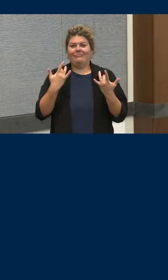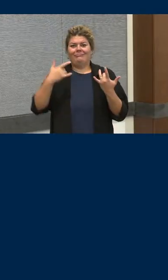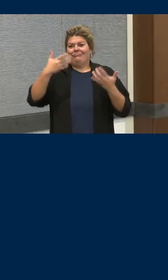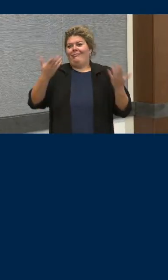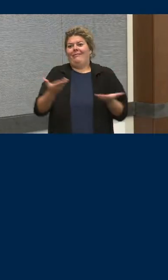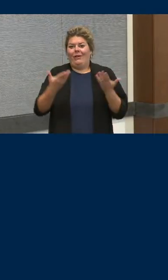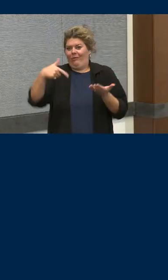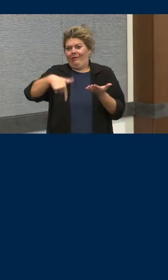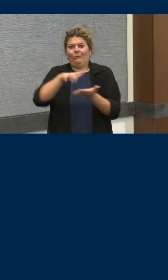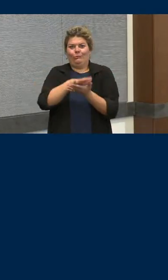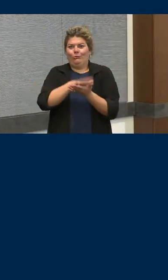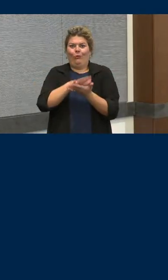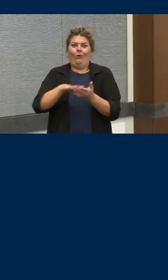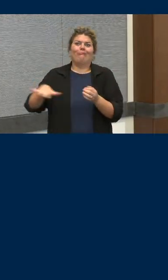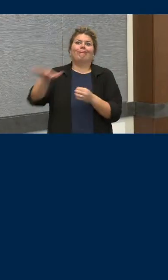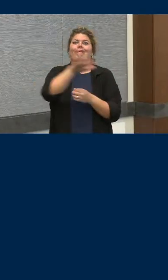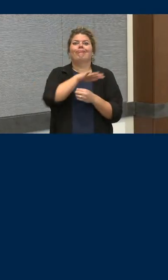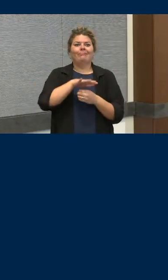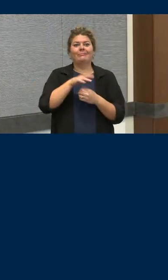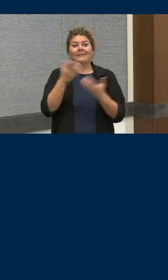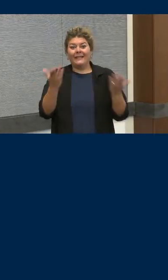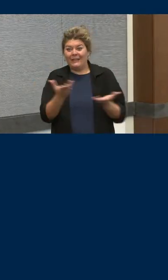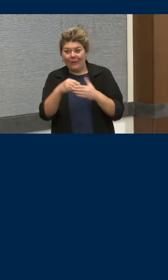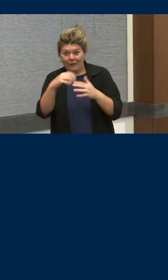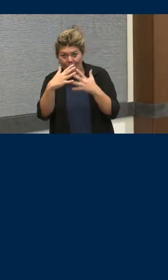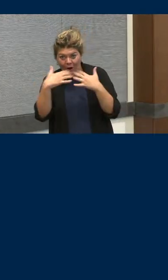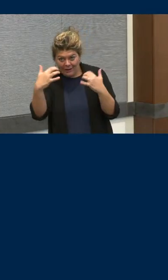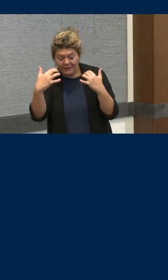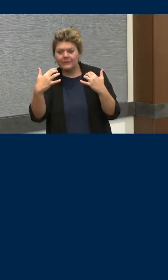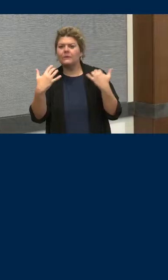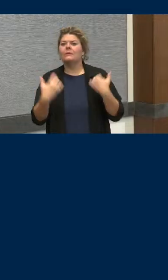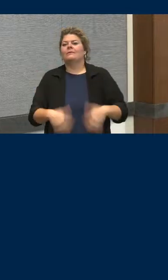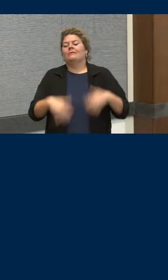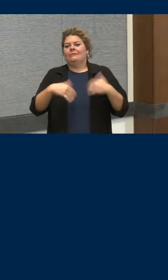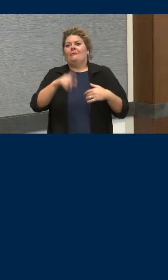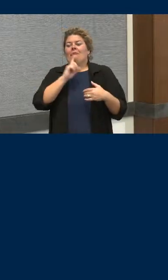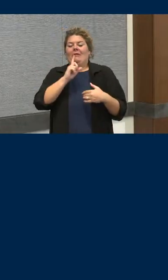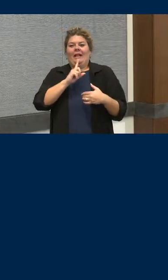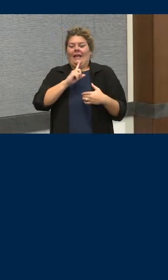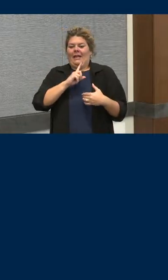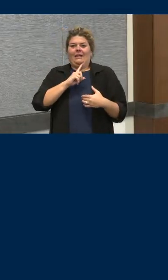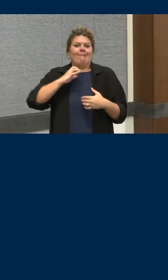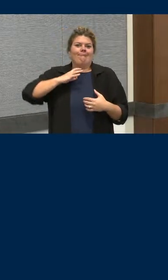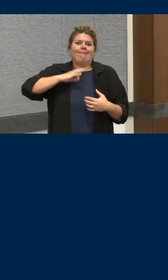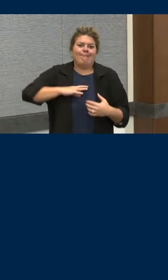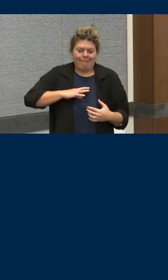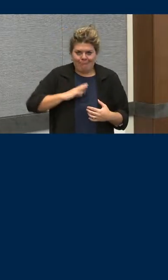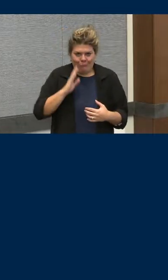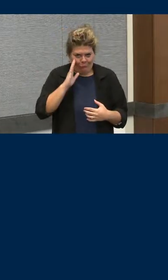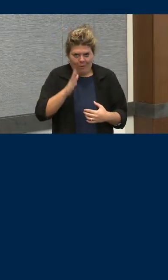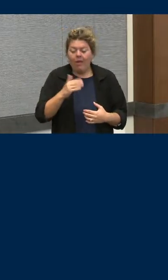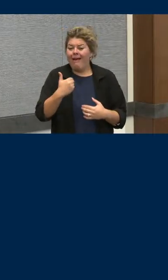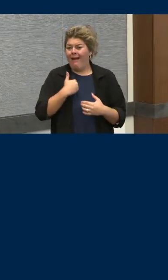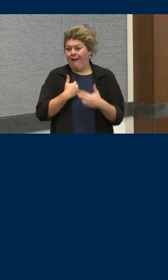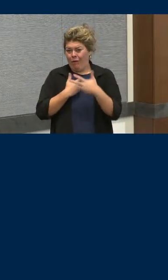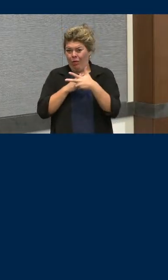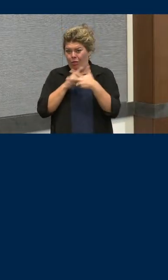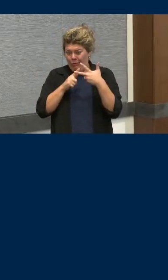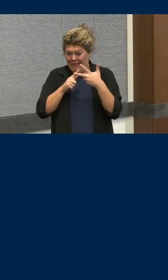favorite events on campus, in